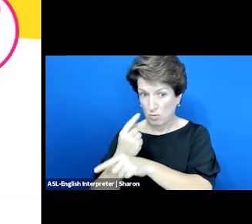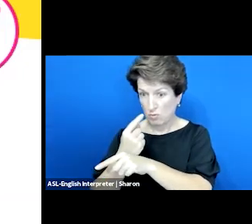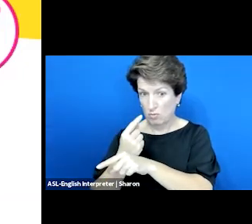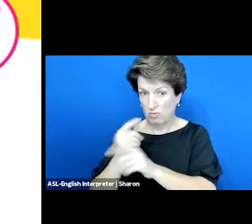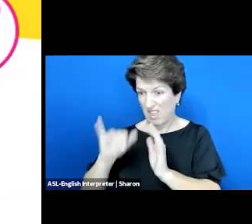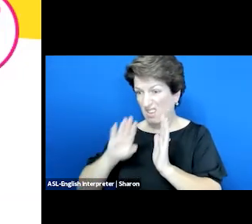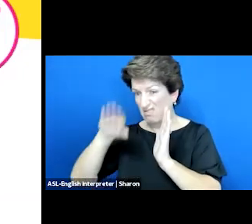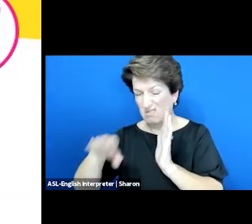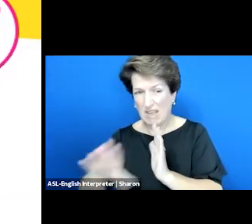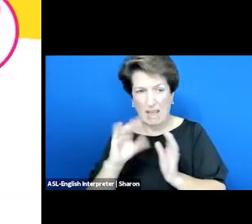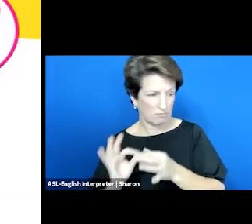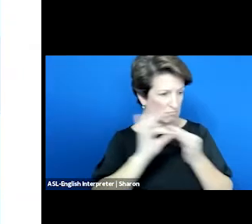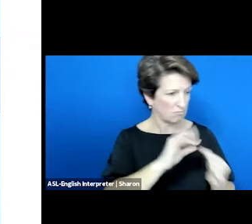If you have experienced in irregularity after having the vaccine, we do recommend you